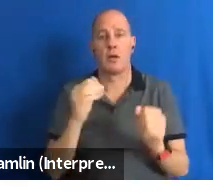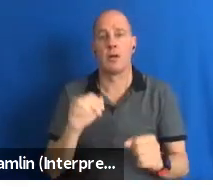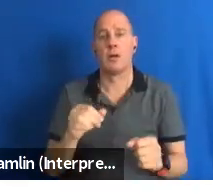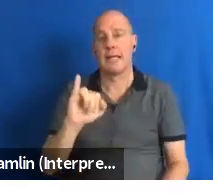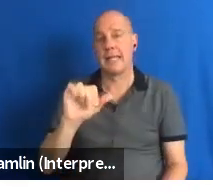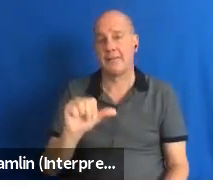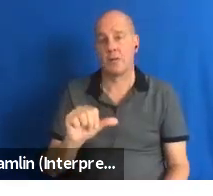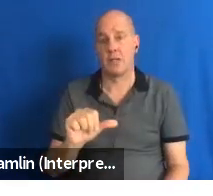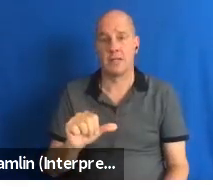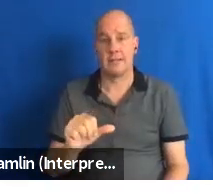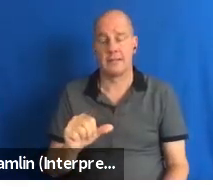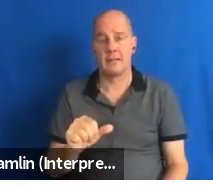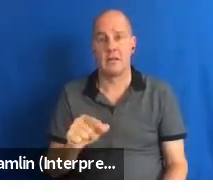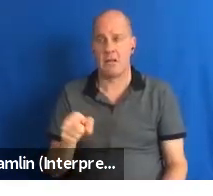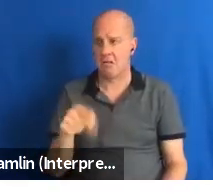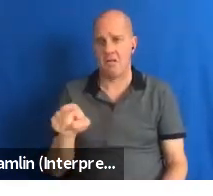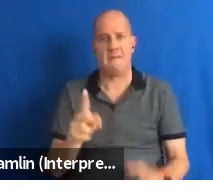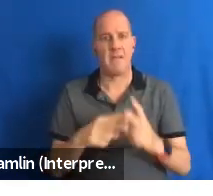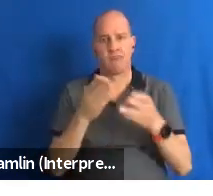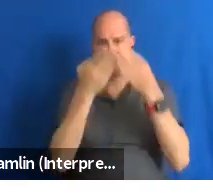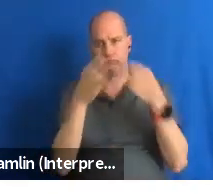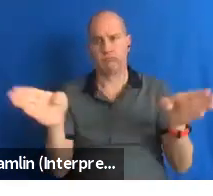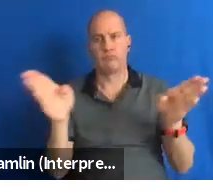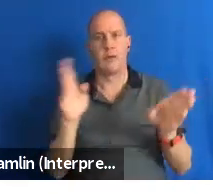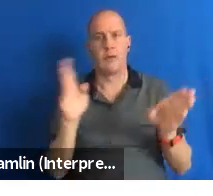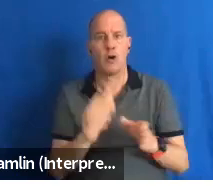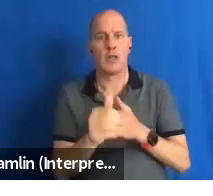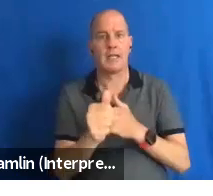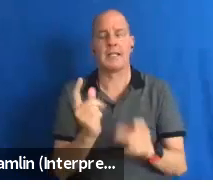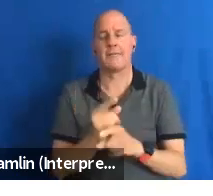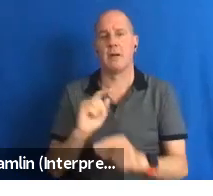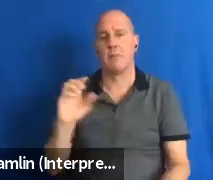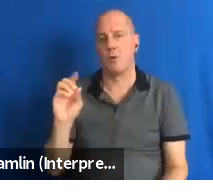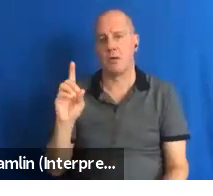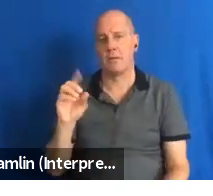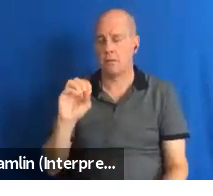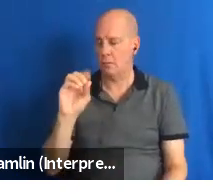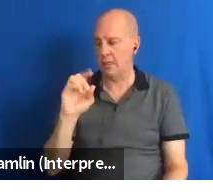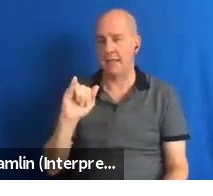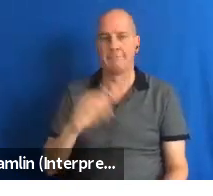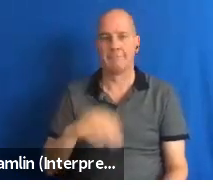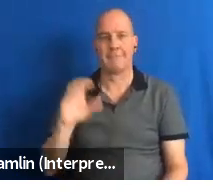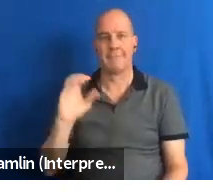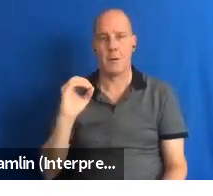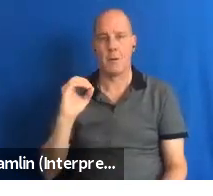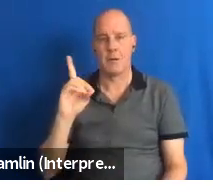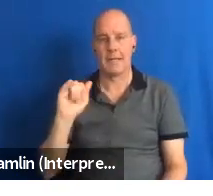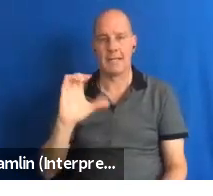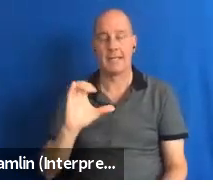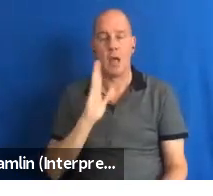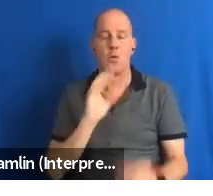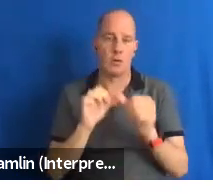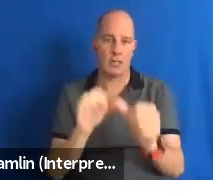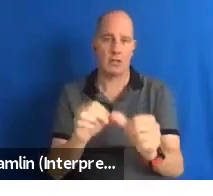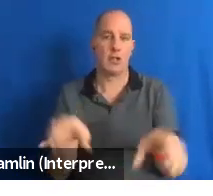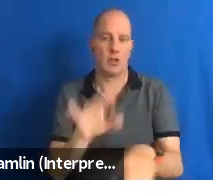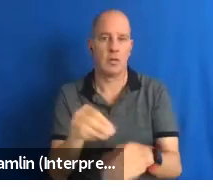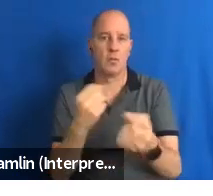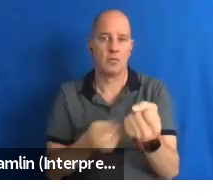very open to the guidance that ODIC supports, and we will continue to do that in a number of arenas.